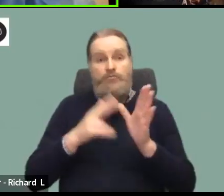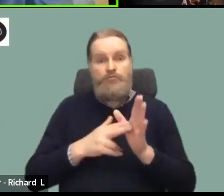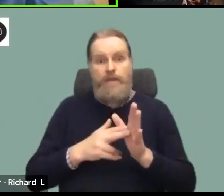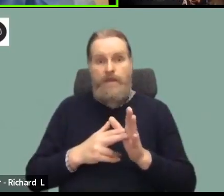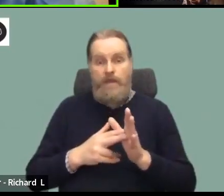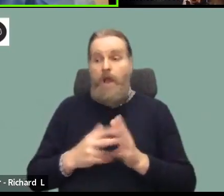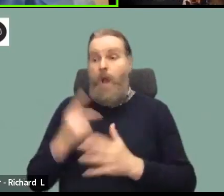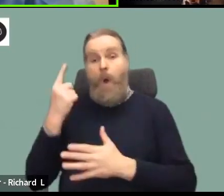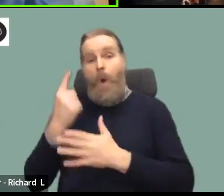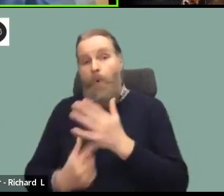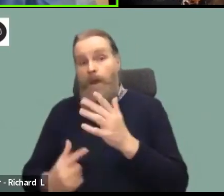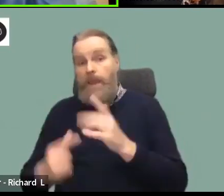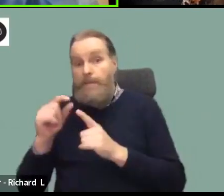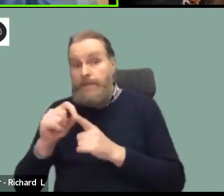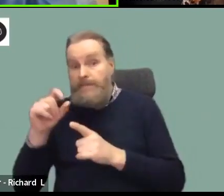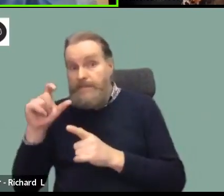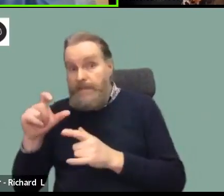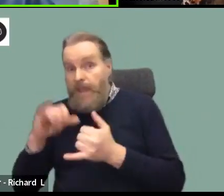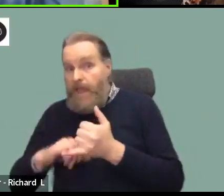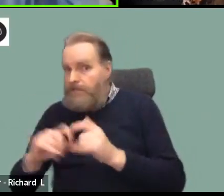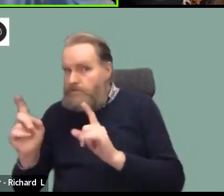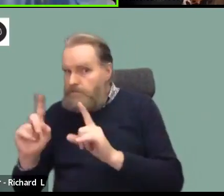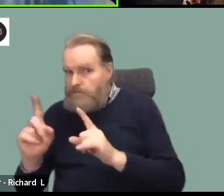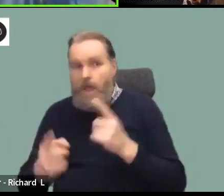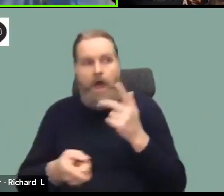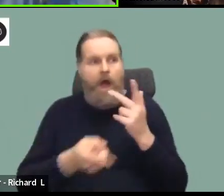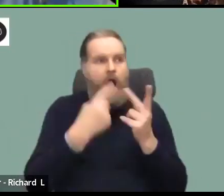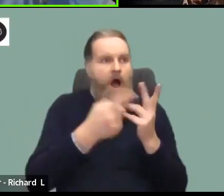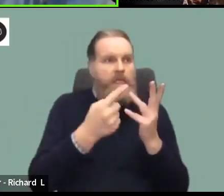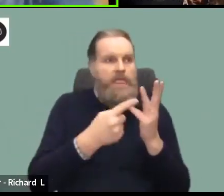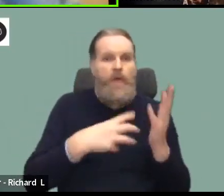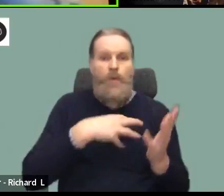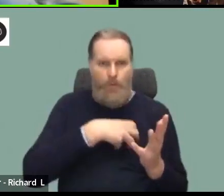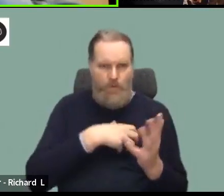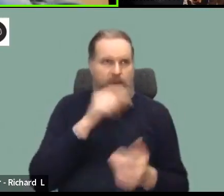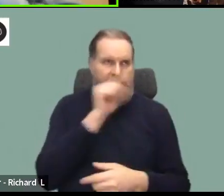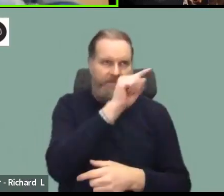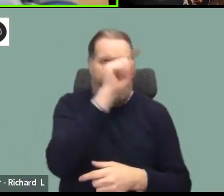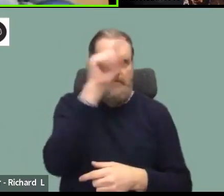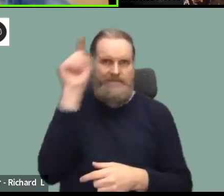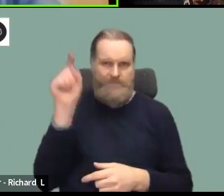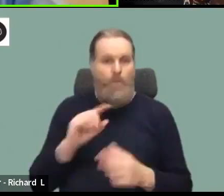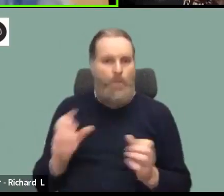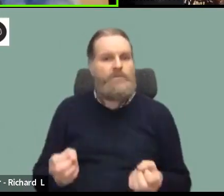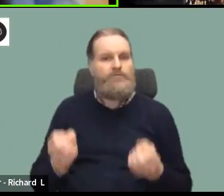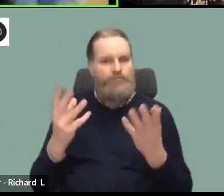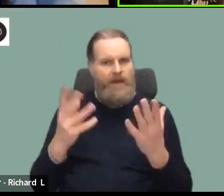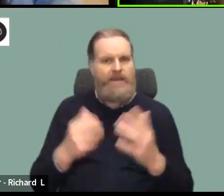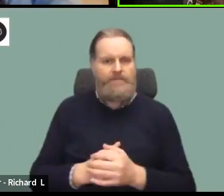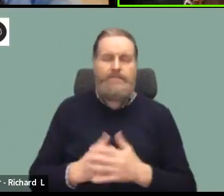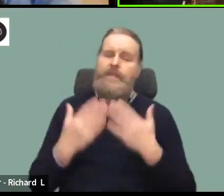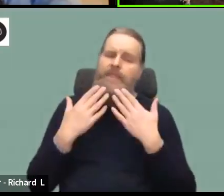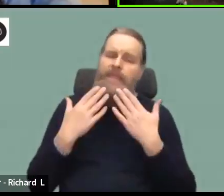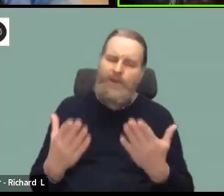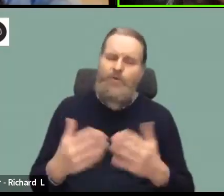hopefully a massive strike involved in not just us involved in not just us but potentially, many, many other. unions end unions to really show the overnment we mean business we mean business.